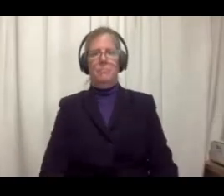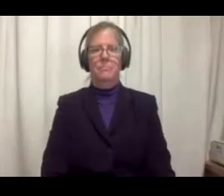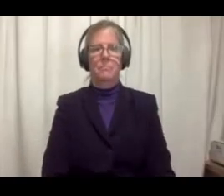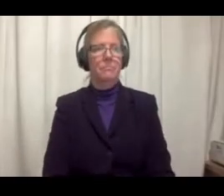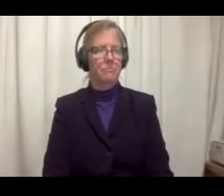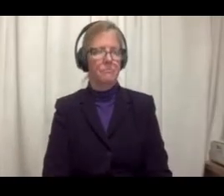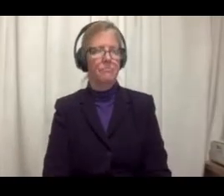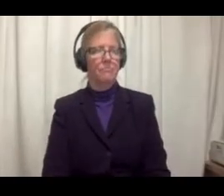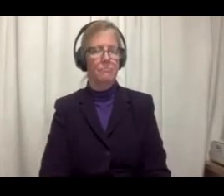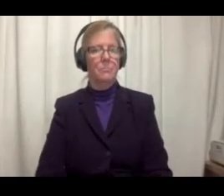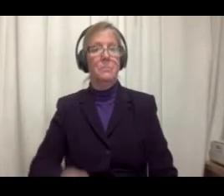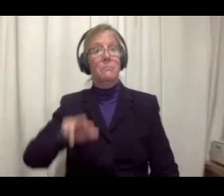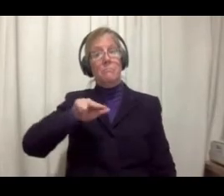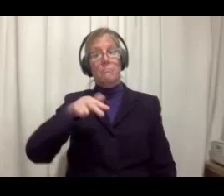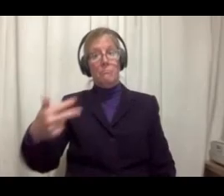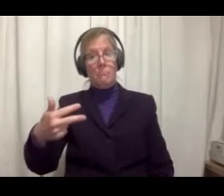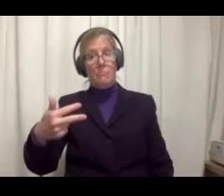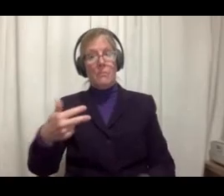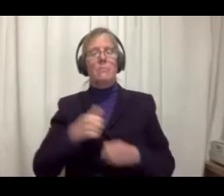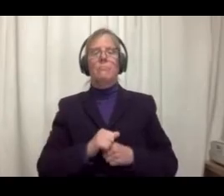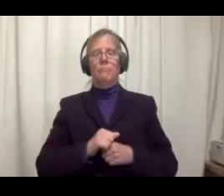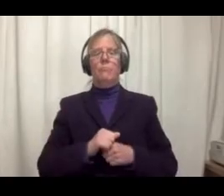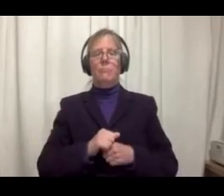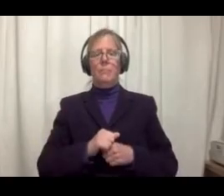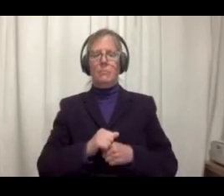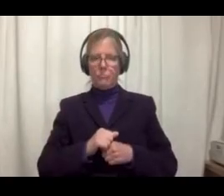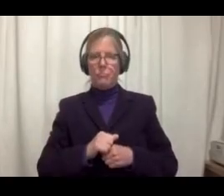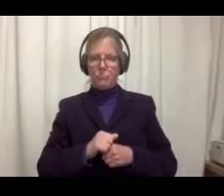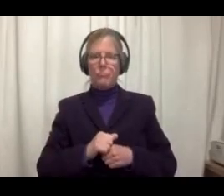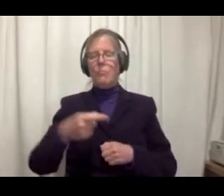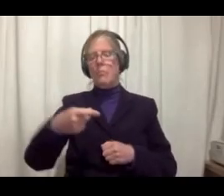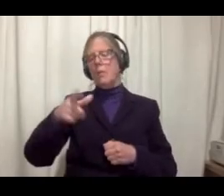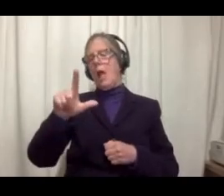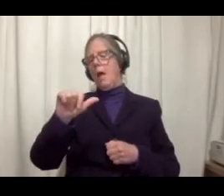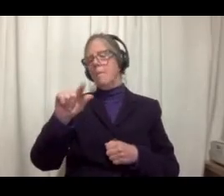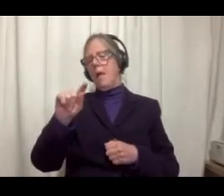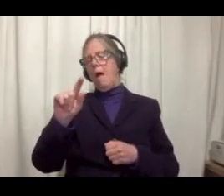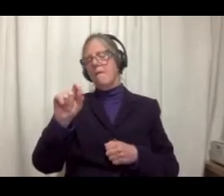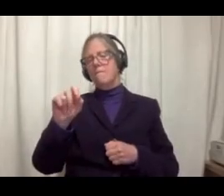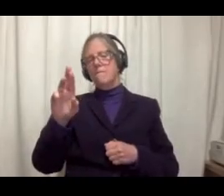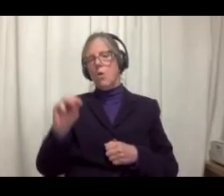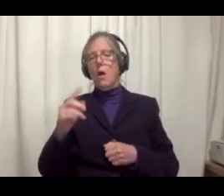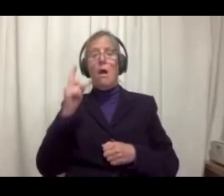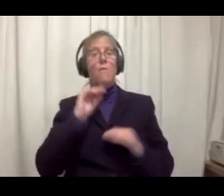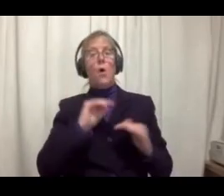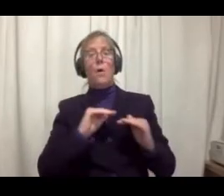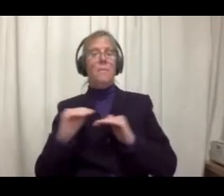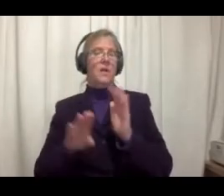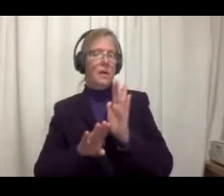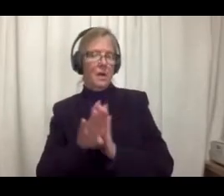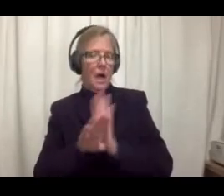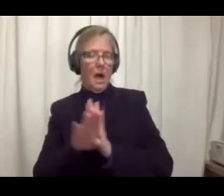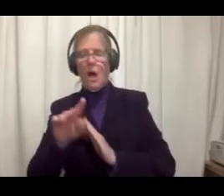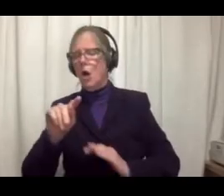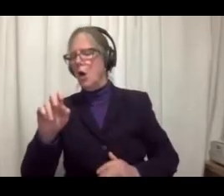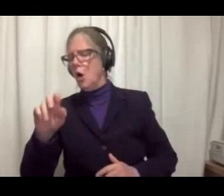Third, it’s a go-to platform for peer-developed tools, models, and practical solutions that DIF